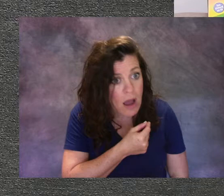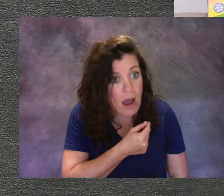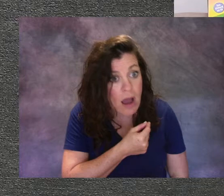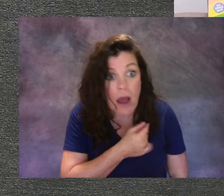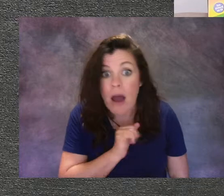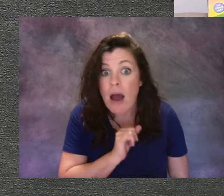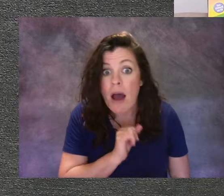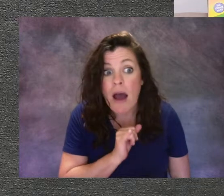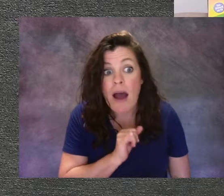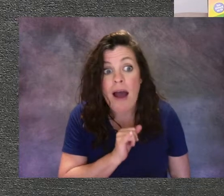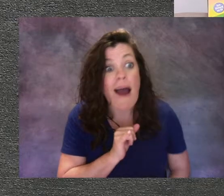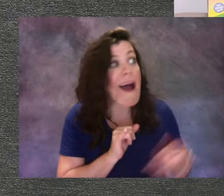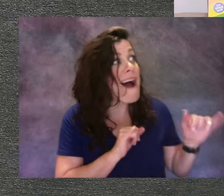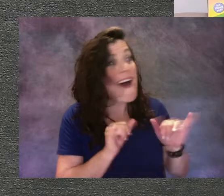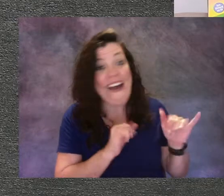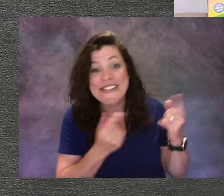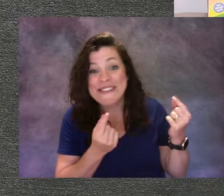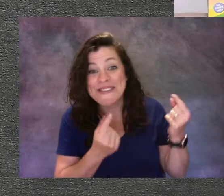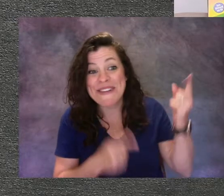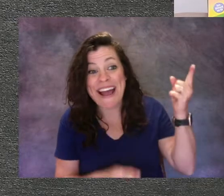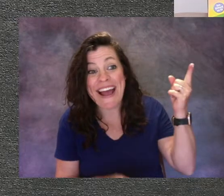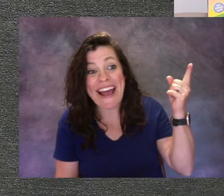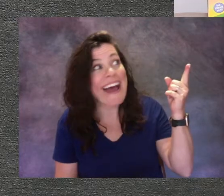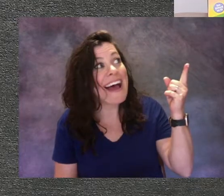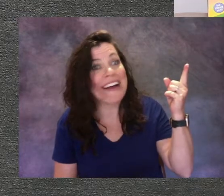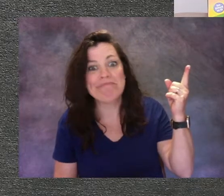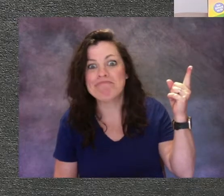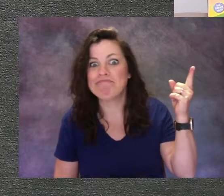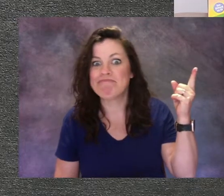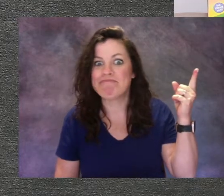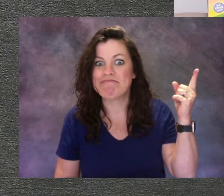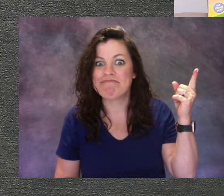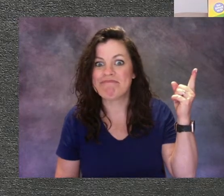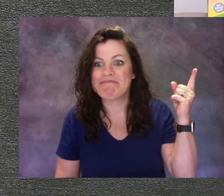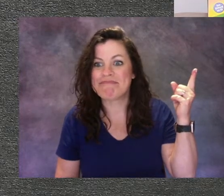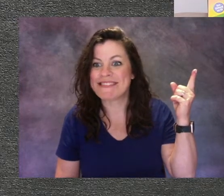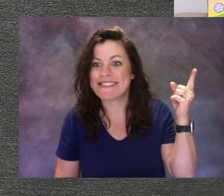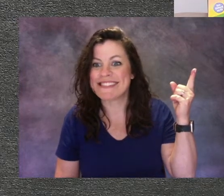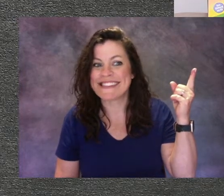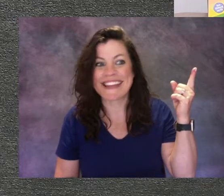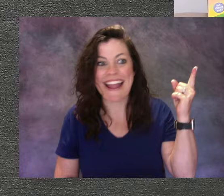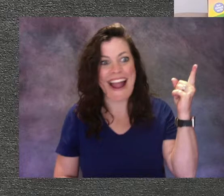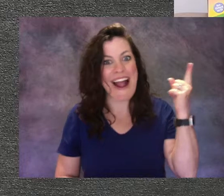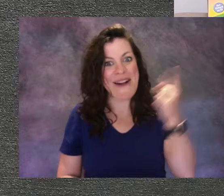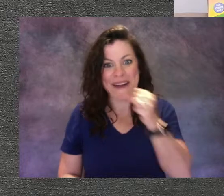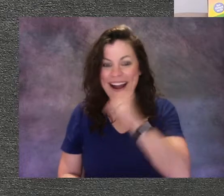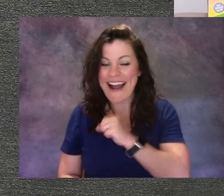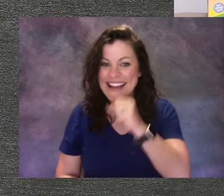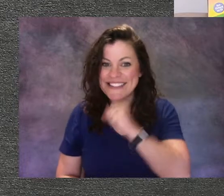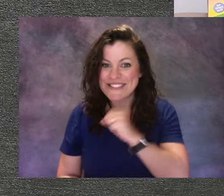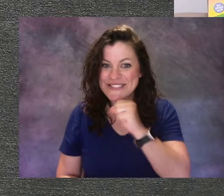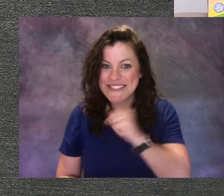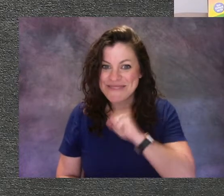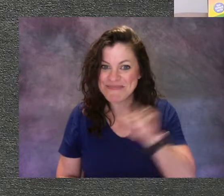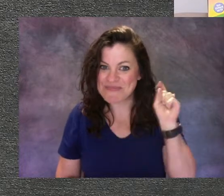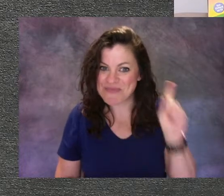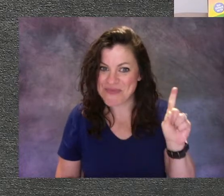Oh, he also brought us, look at this. One ice cream cone.